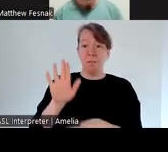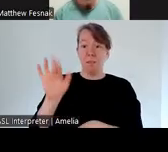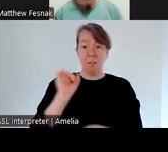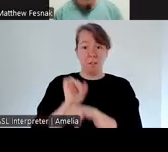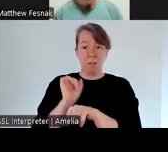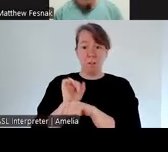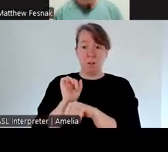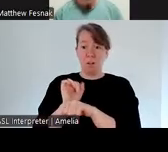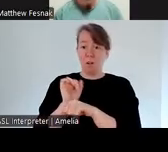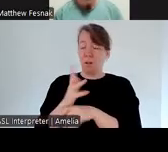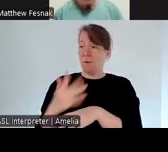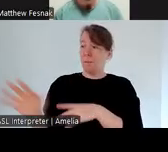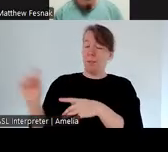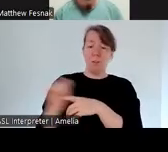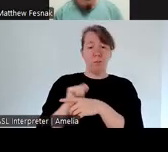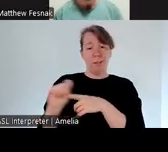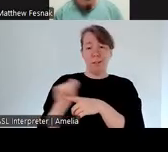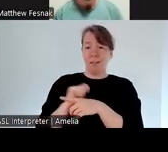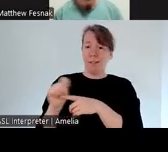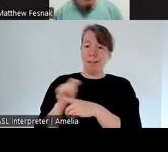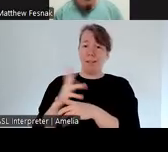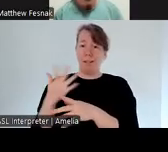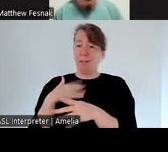And like you get a new job, you do these government training modules.